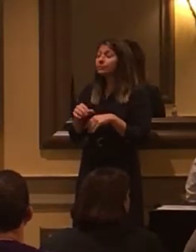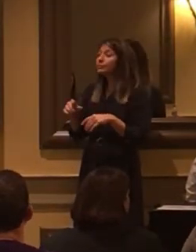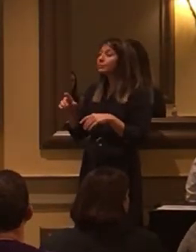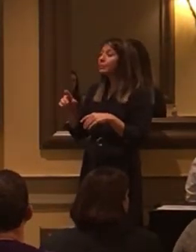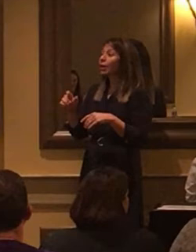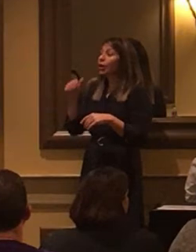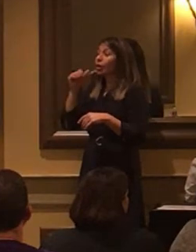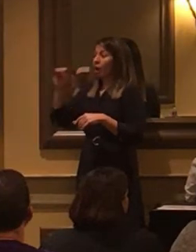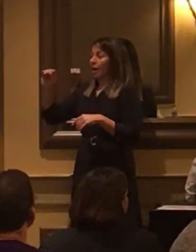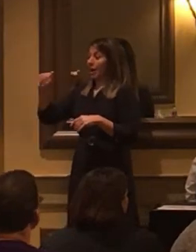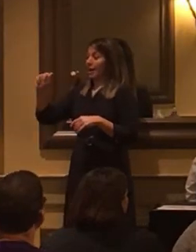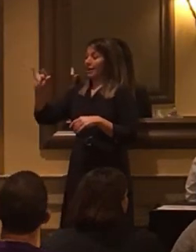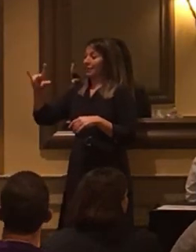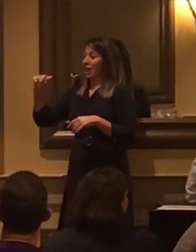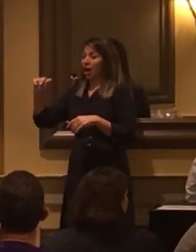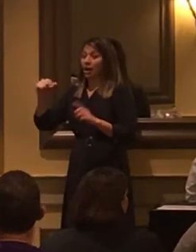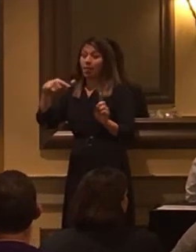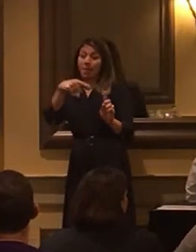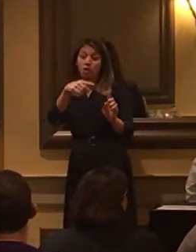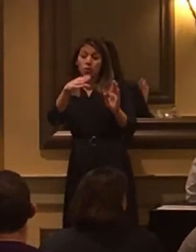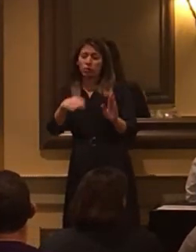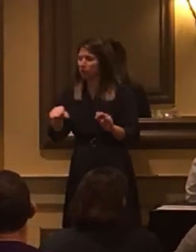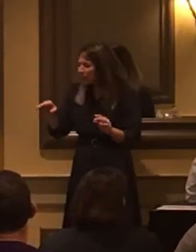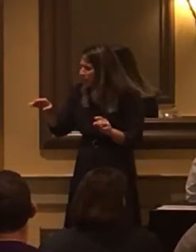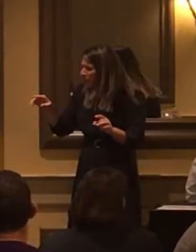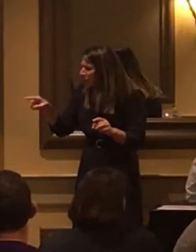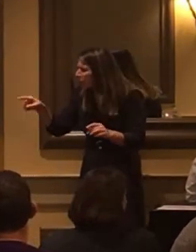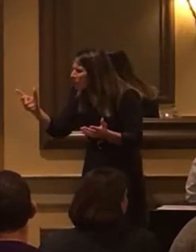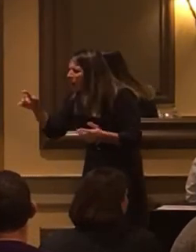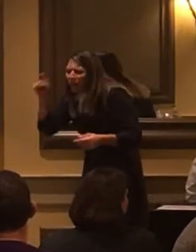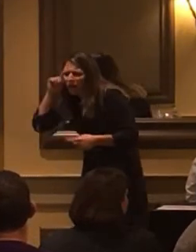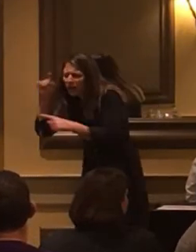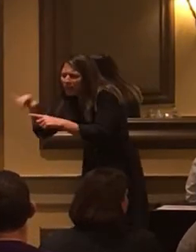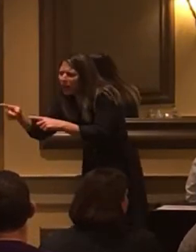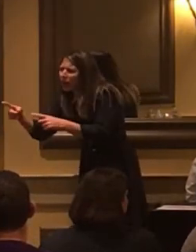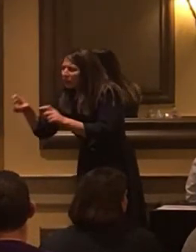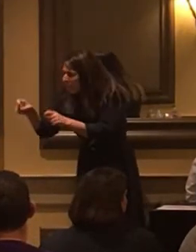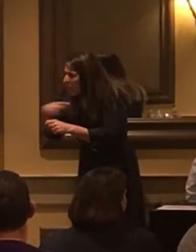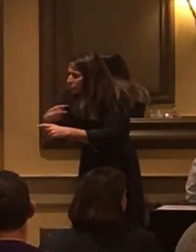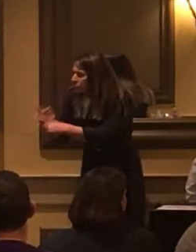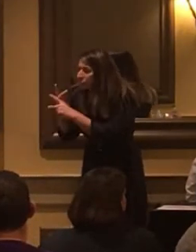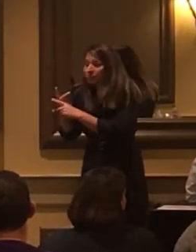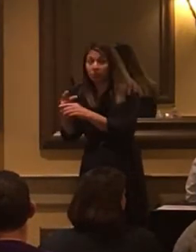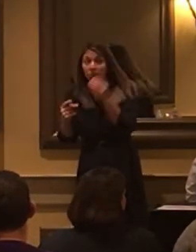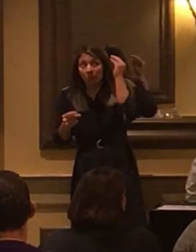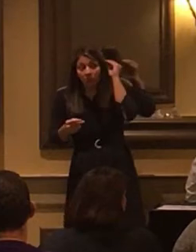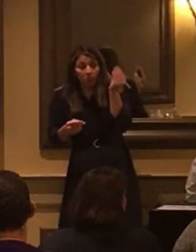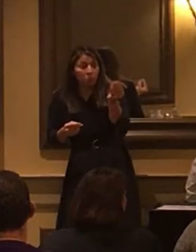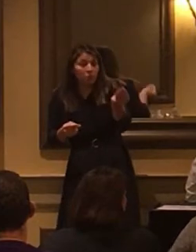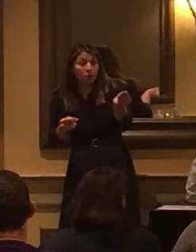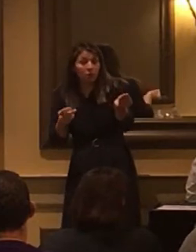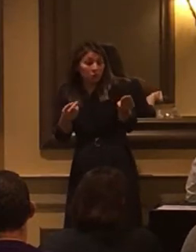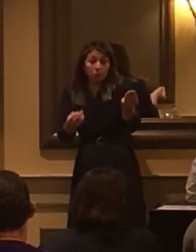I actually let someone try on my hearing aids once. They had music playing in them too so they tried them on and she started dancing